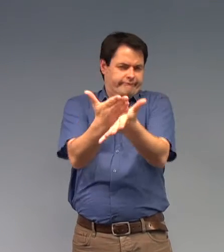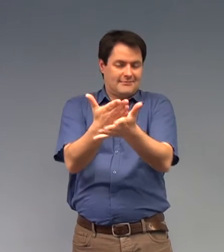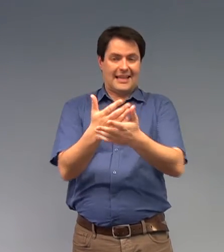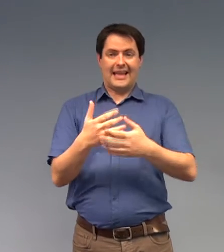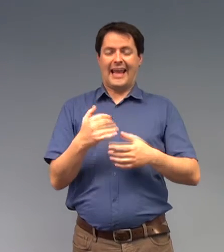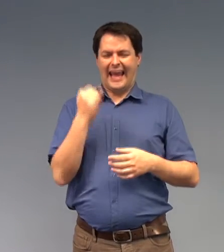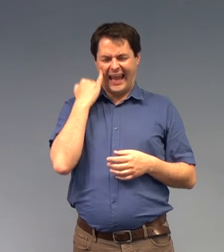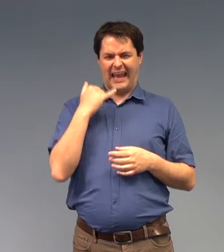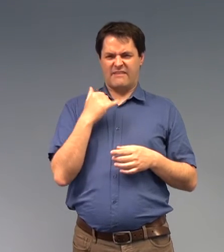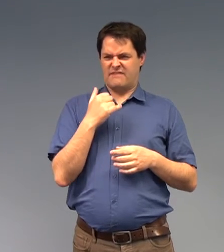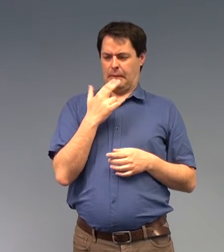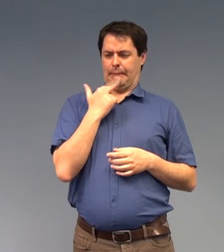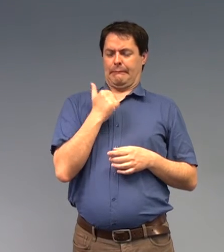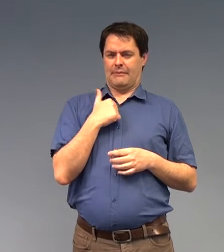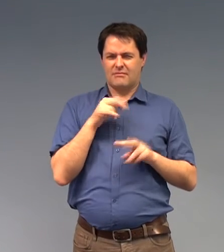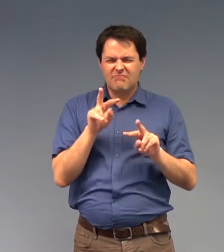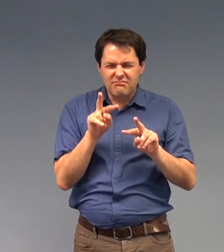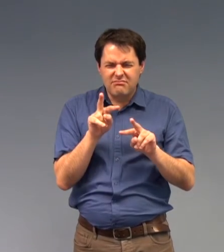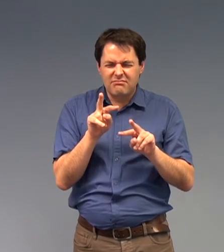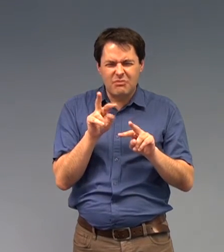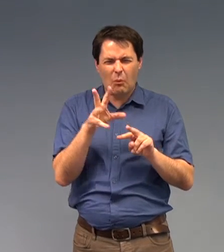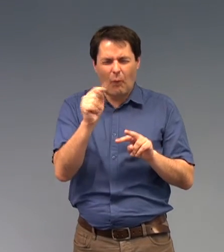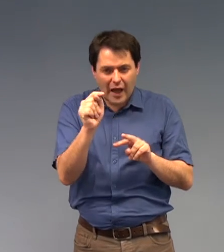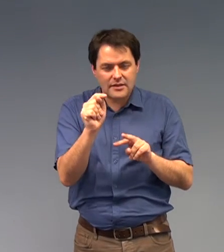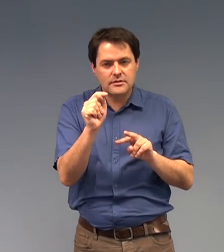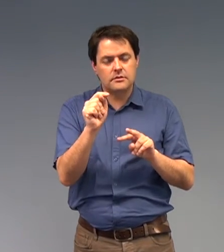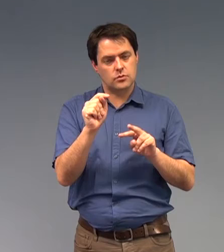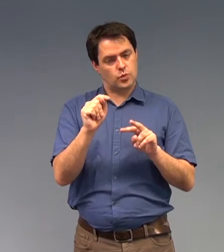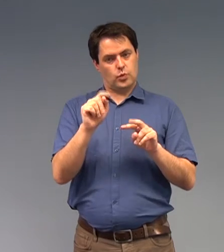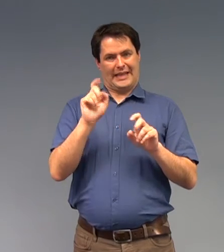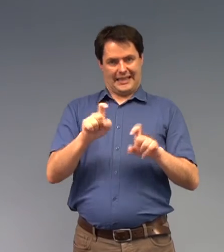If people say too much, we want them to stop.